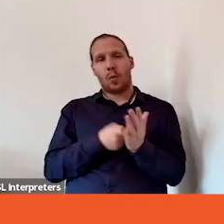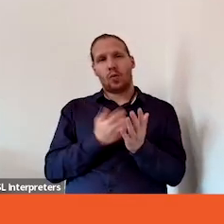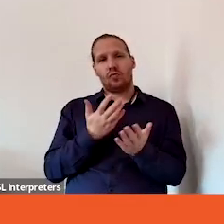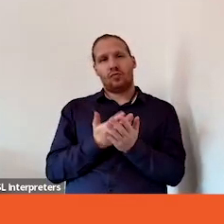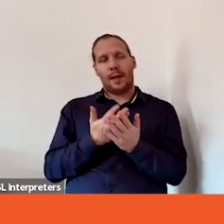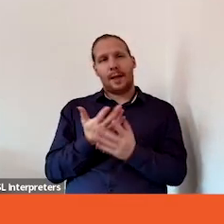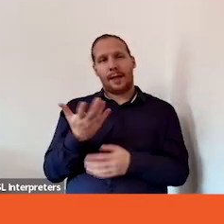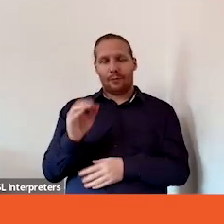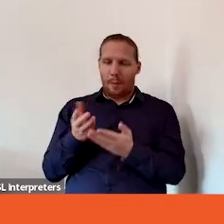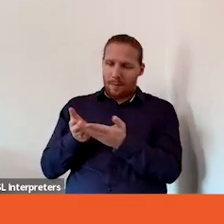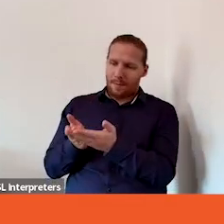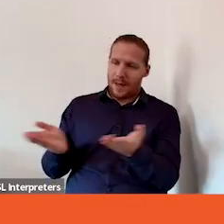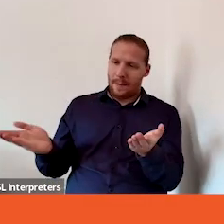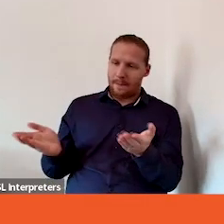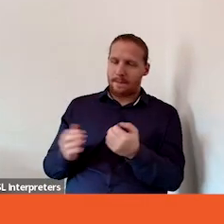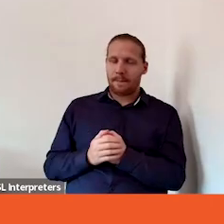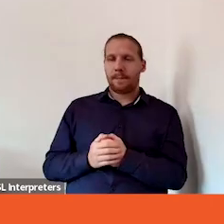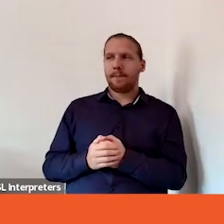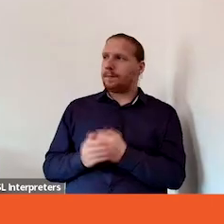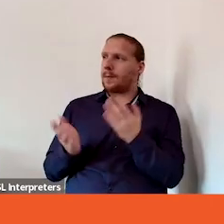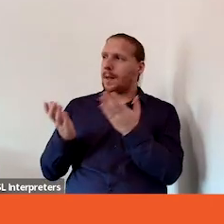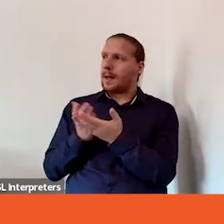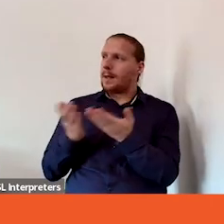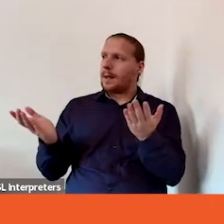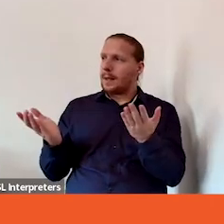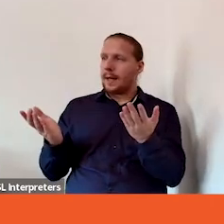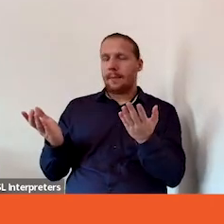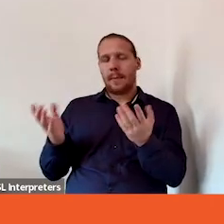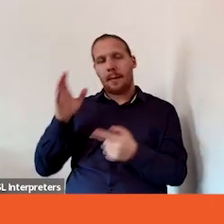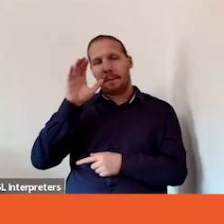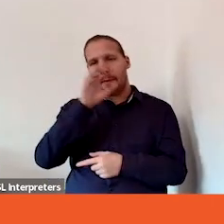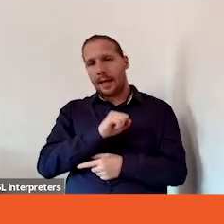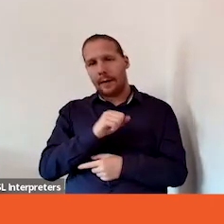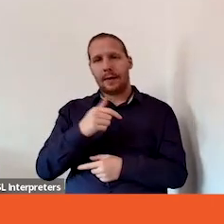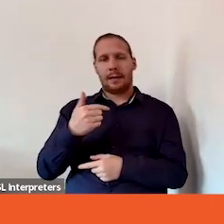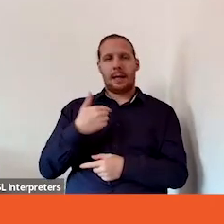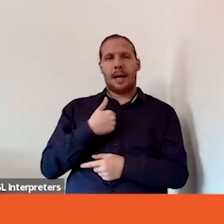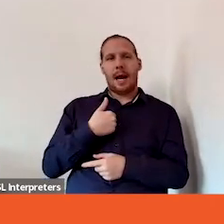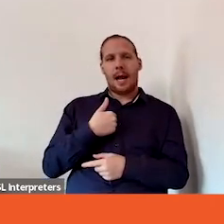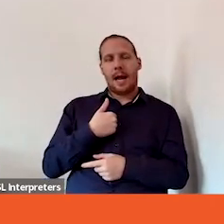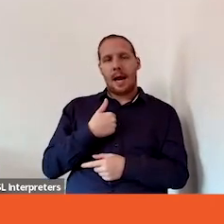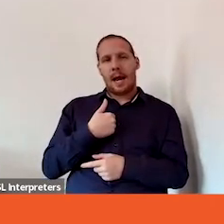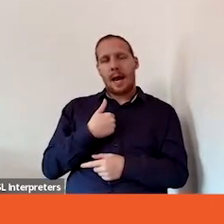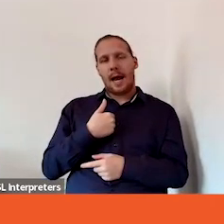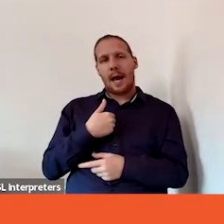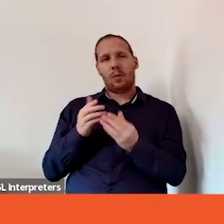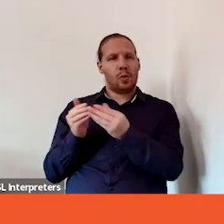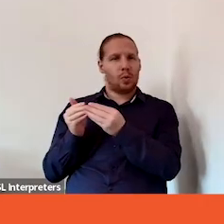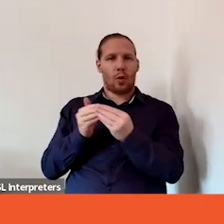not just to be participants in a research project, but the belief that, Aotearoa can be a really great place for them.